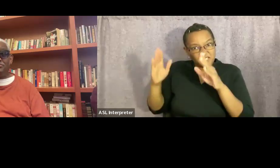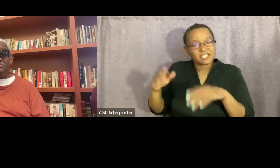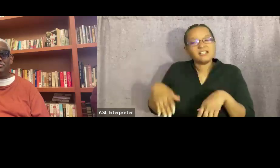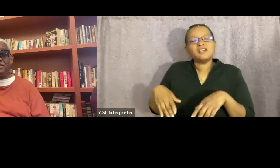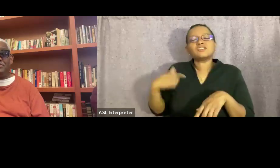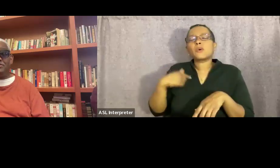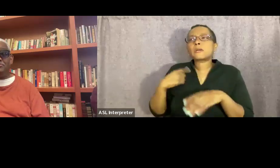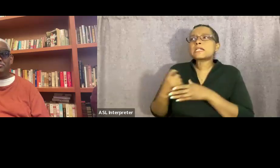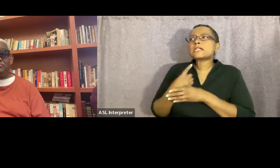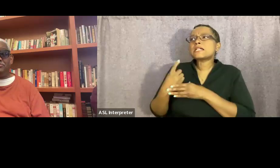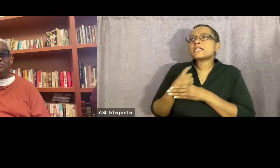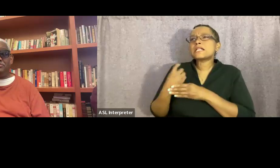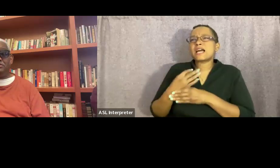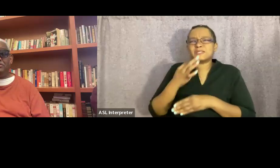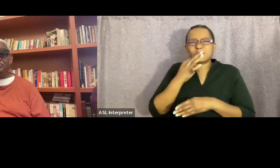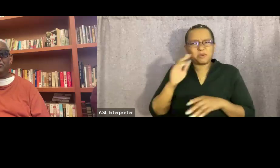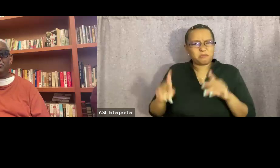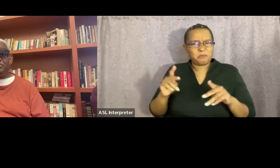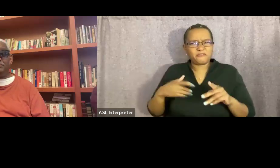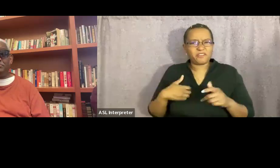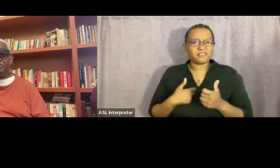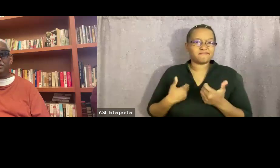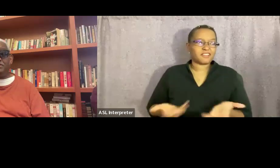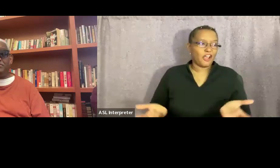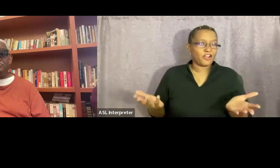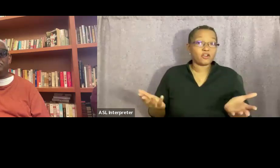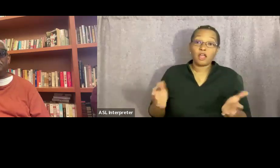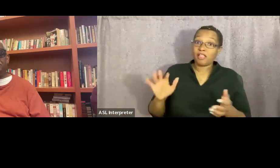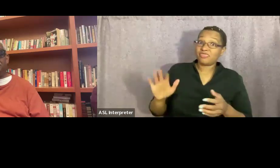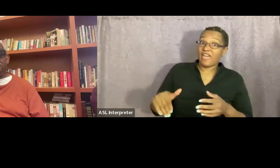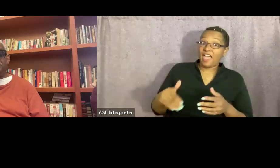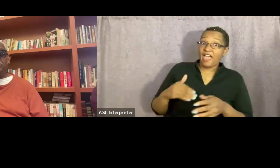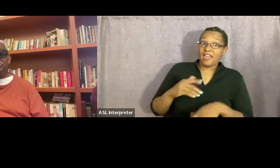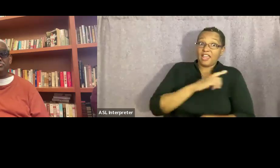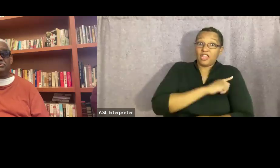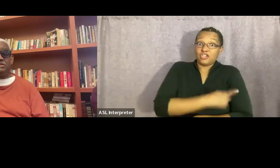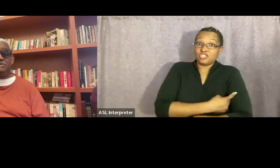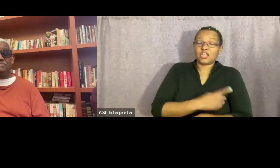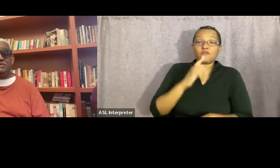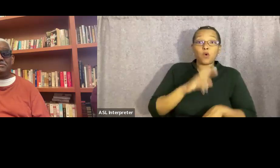it was just a lot of energy for normal people, but a lot for disabled persons to just keep up that